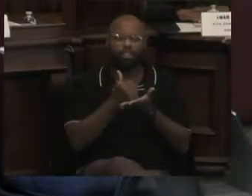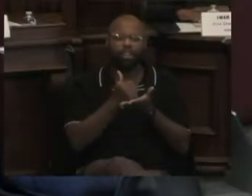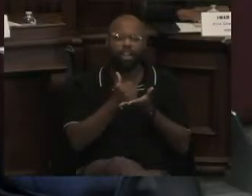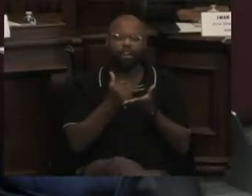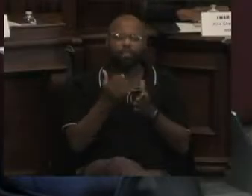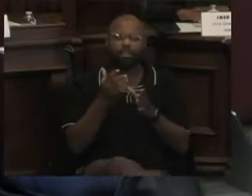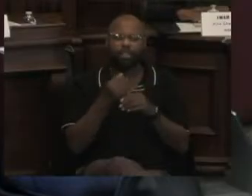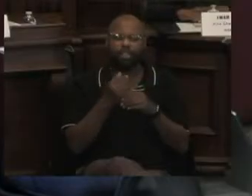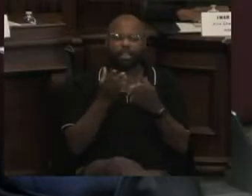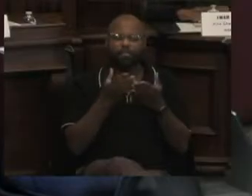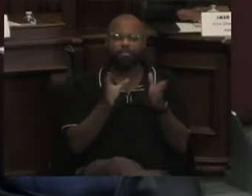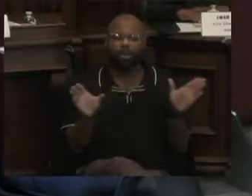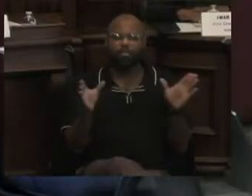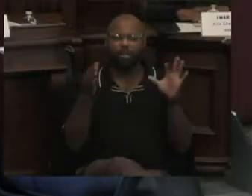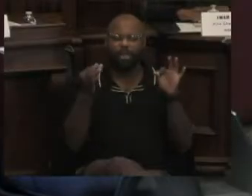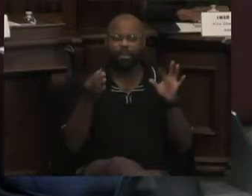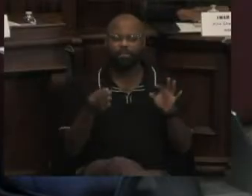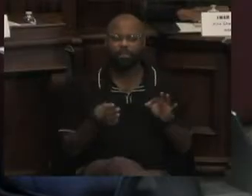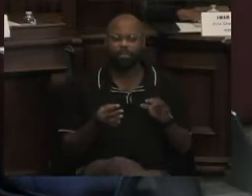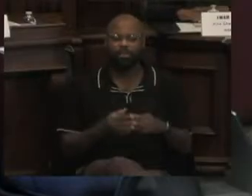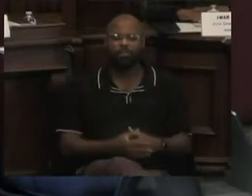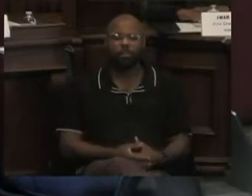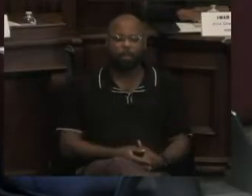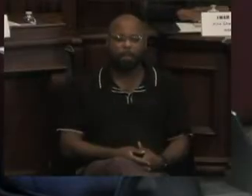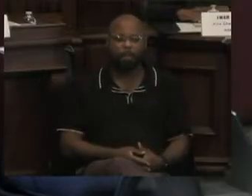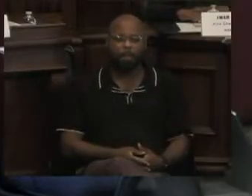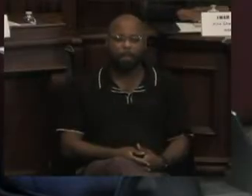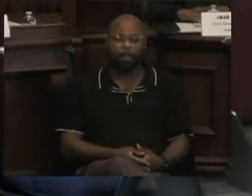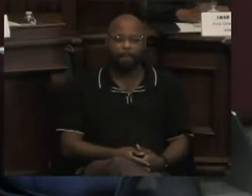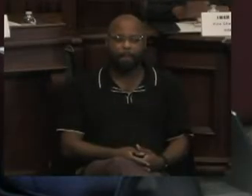release. It was really helpful